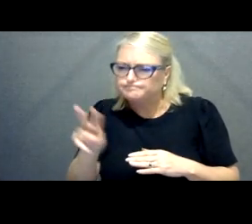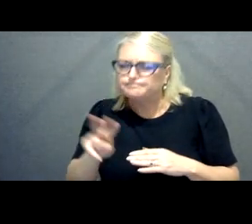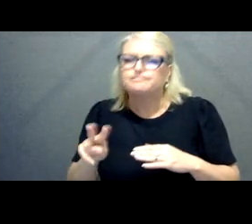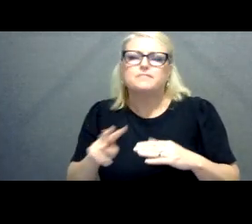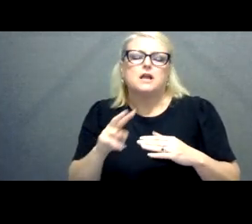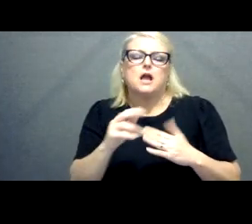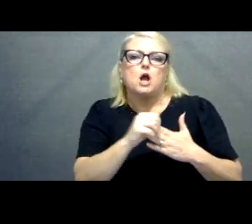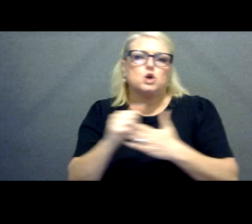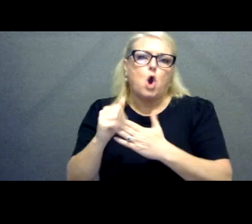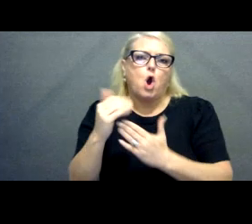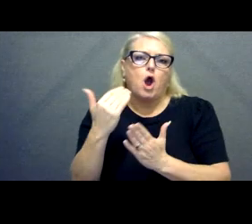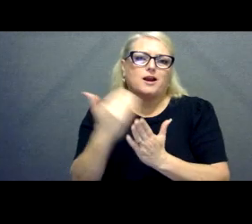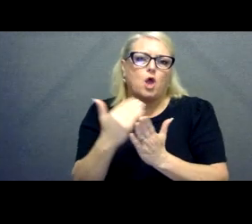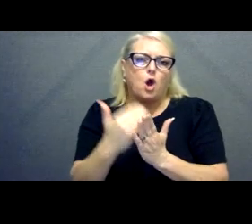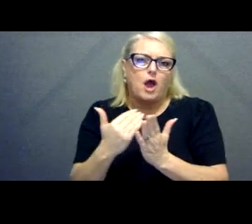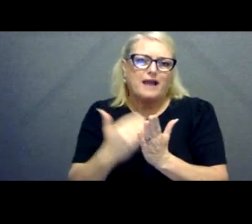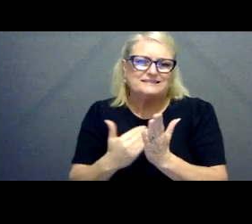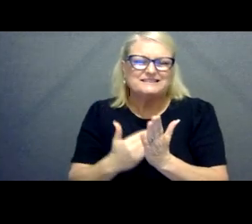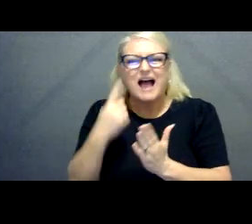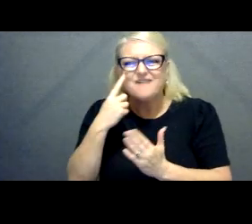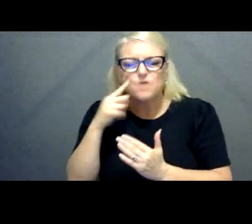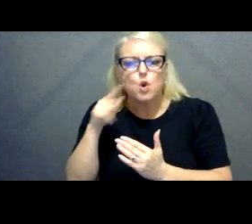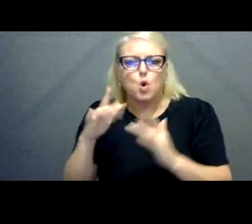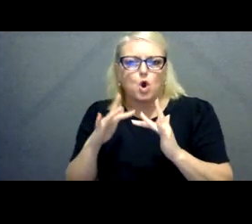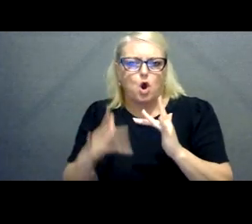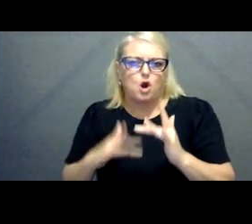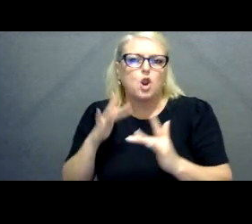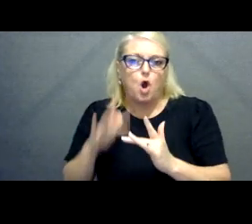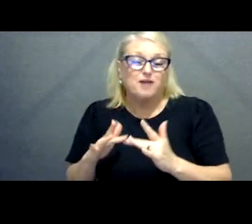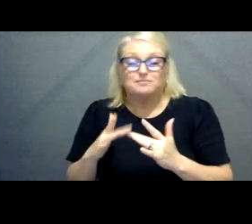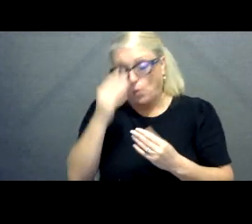that's right that will tell you whether that's something that we fund or not yeah and it sets